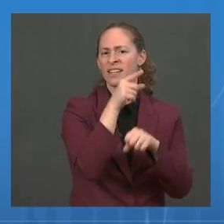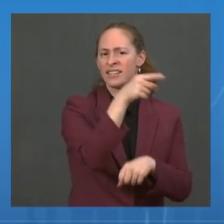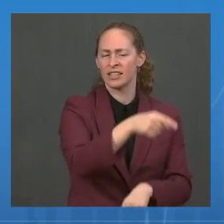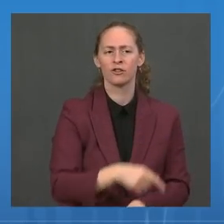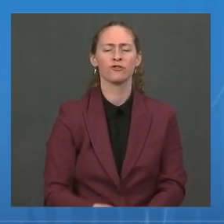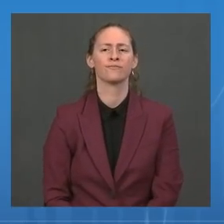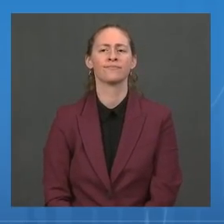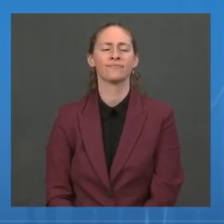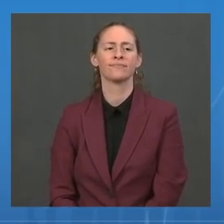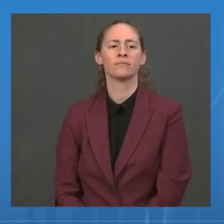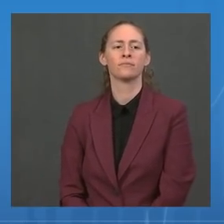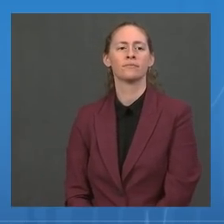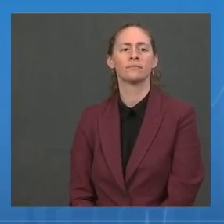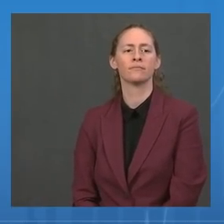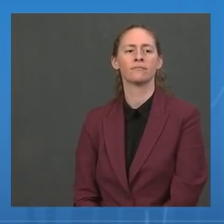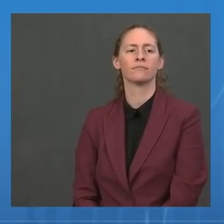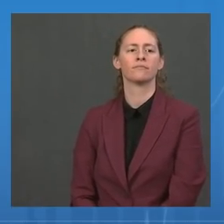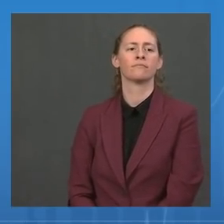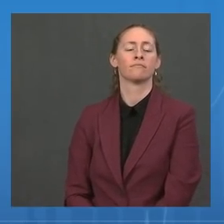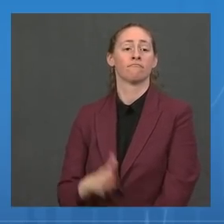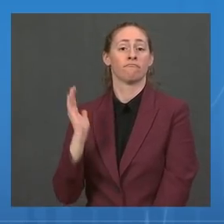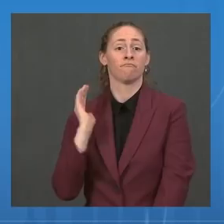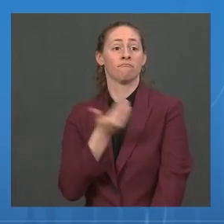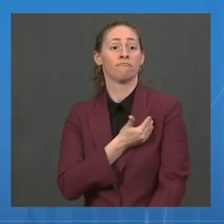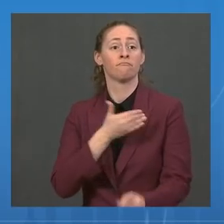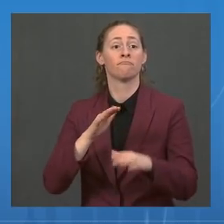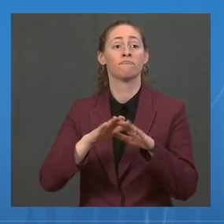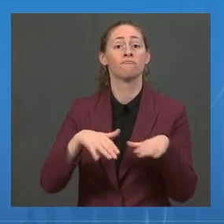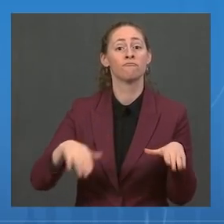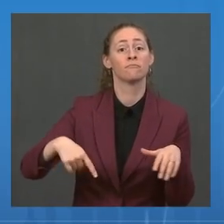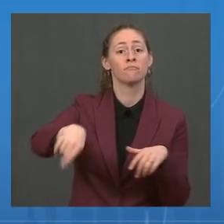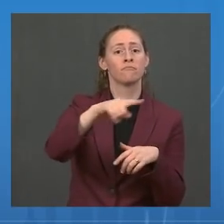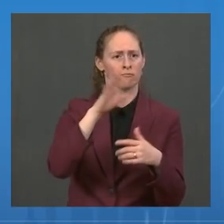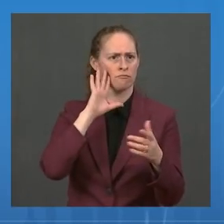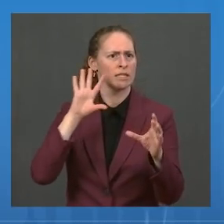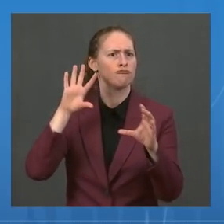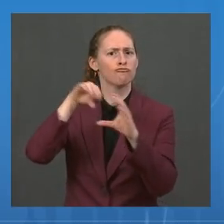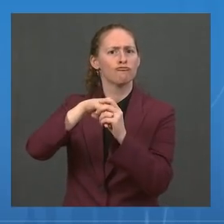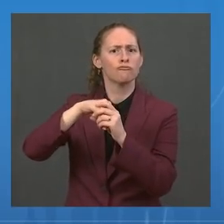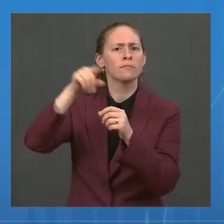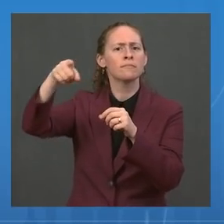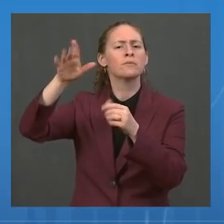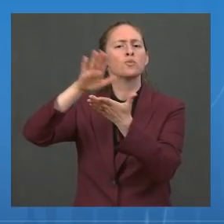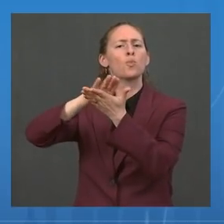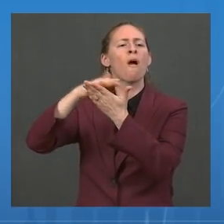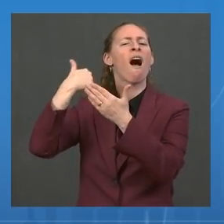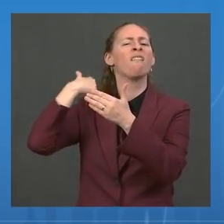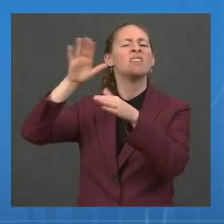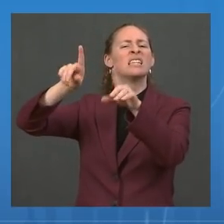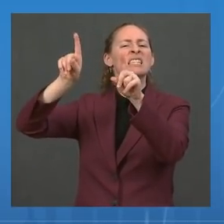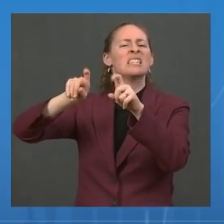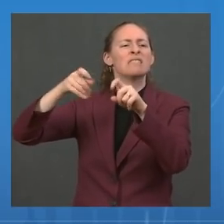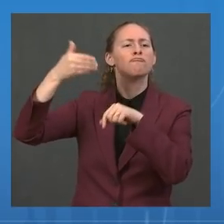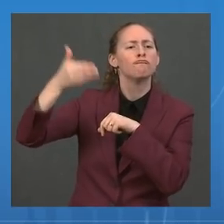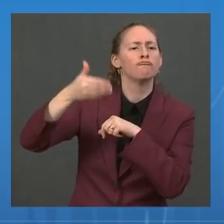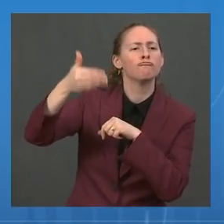Our children will also participate in the regular testing program their school has set up to catch potential infection early and prevent outbreaks.